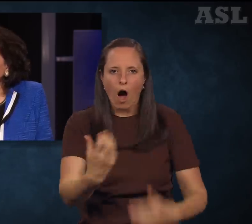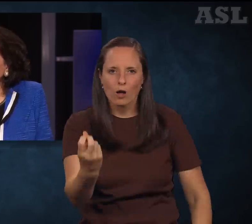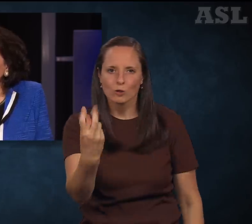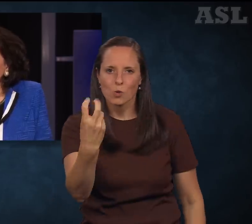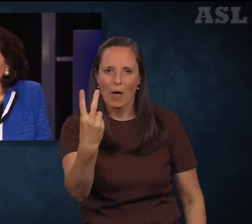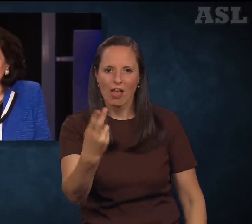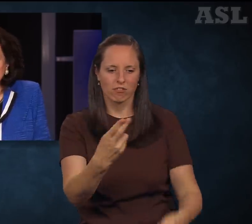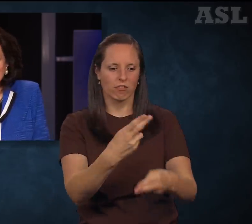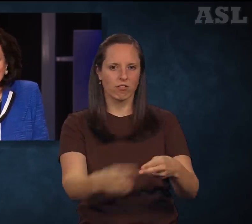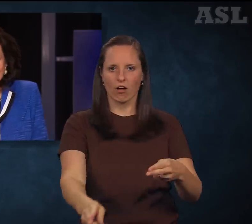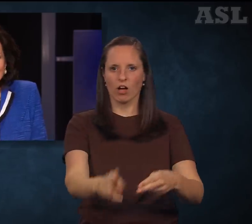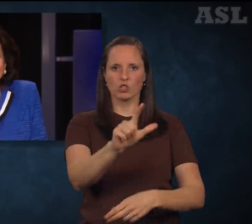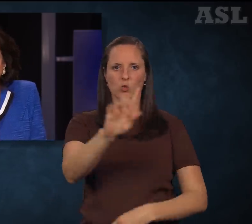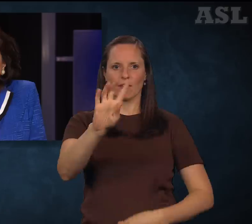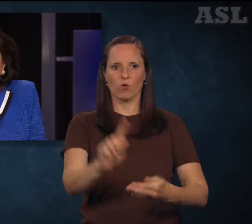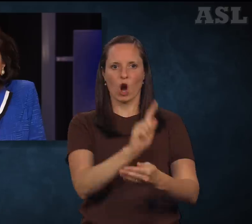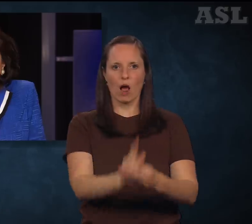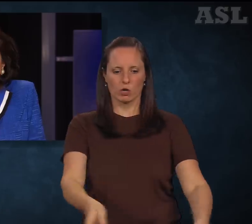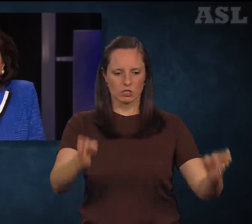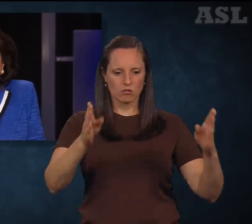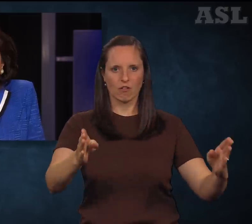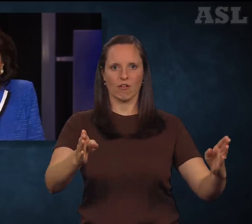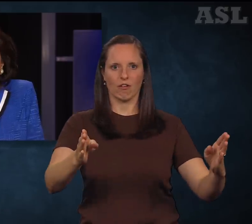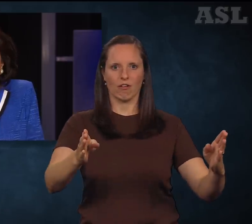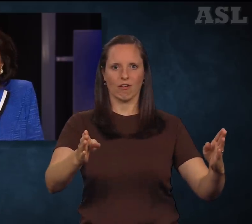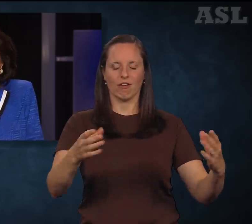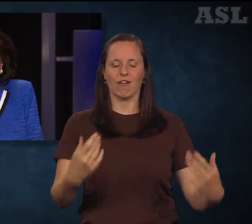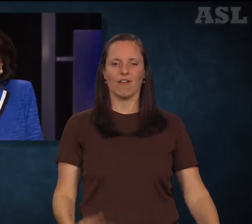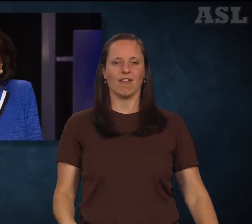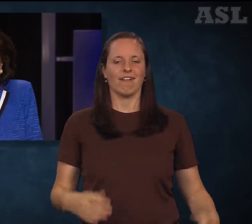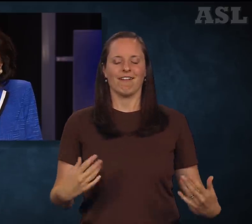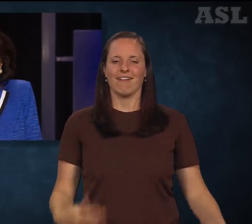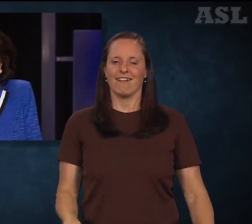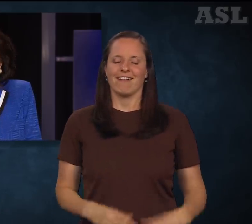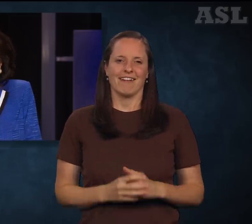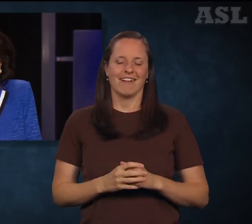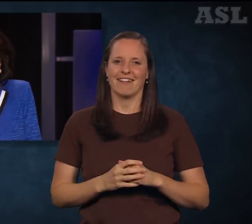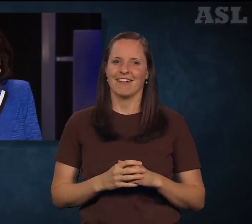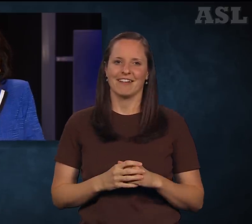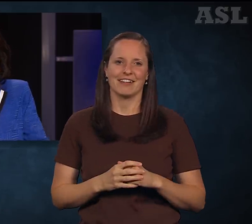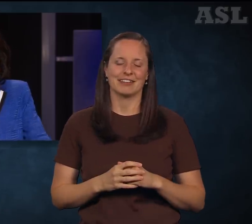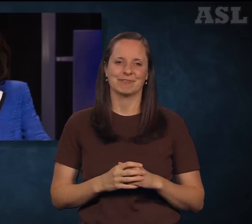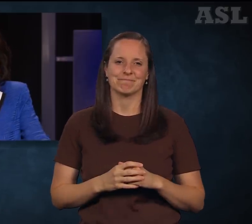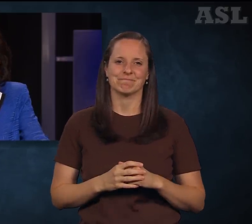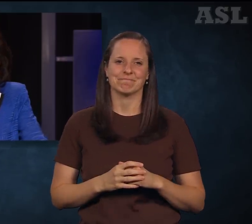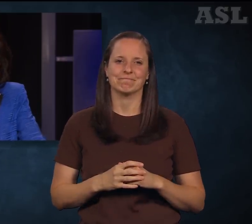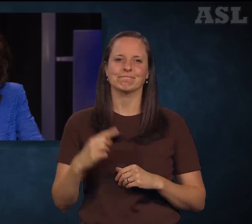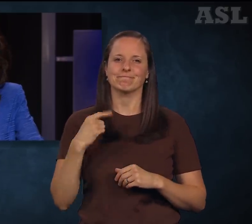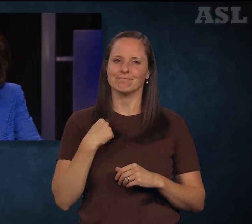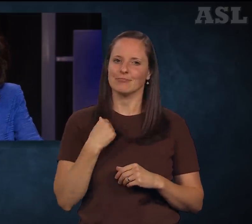ALL TWELVE TRIBES OF ISRAEL